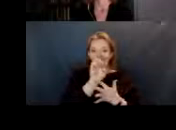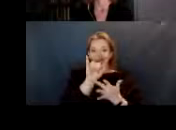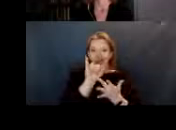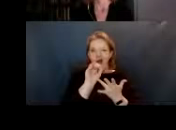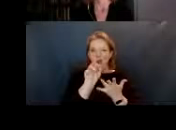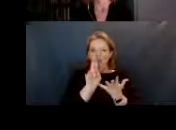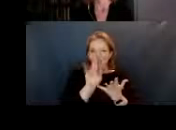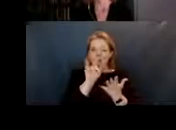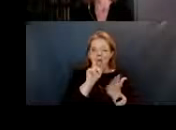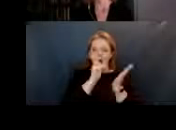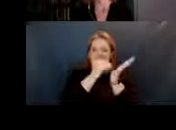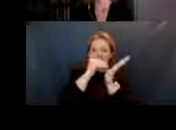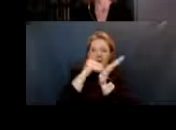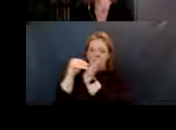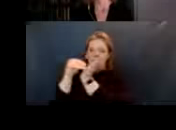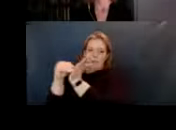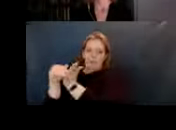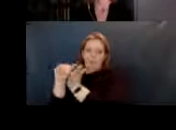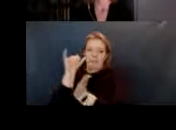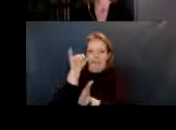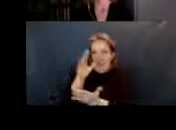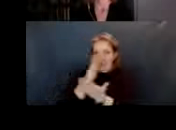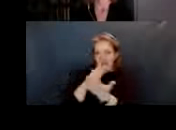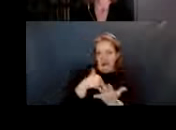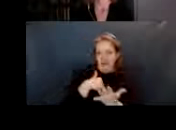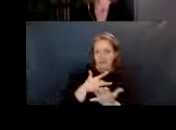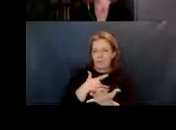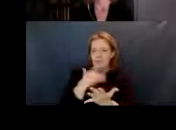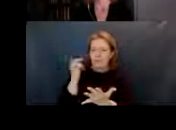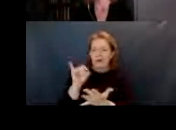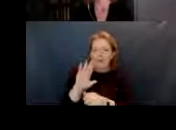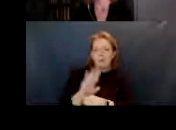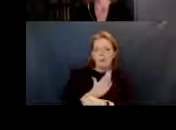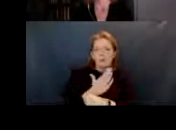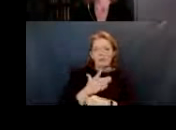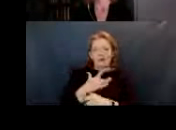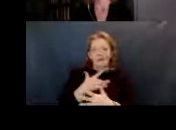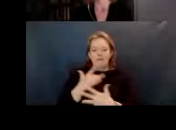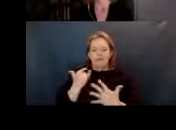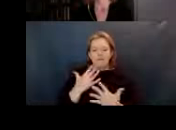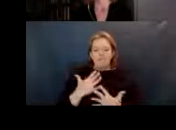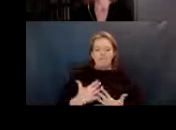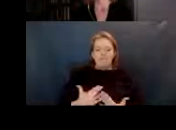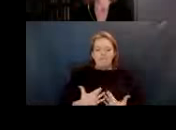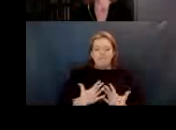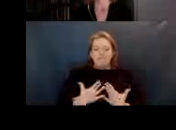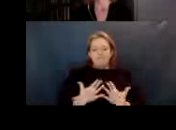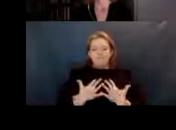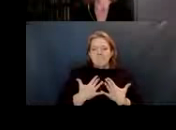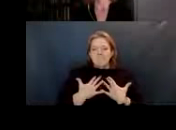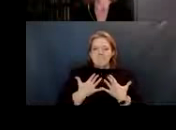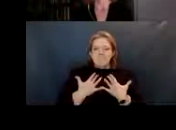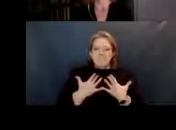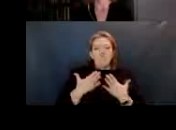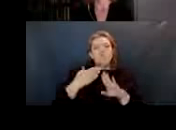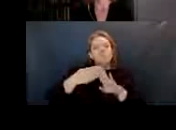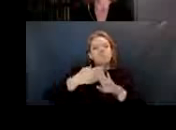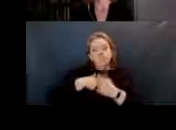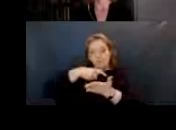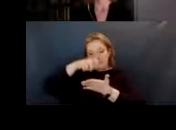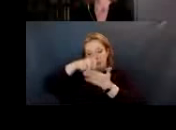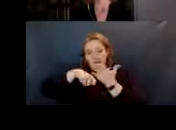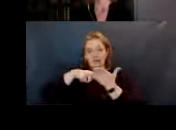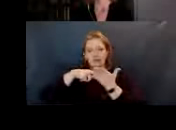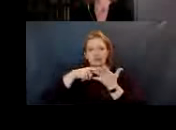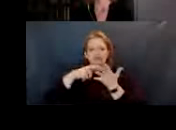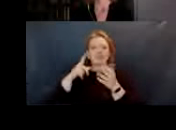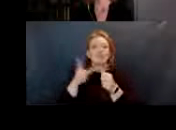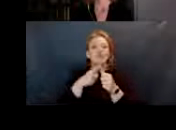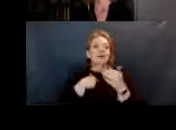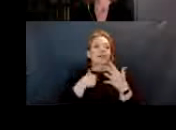It feels musical at my core before I started writing, I played trombone and tuba from fourth